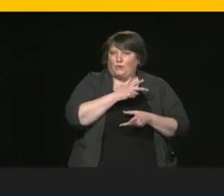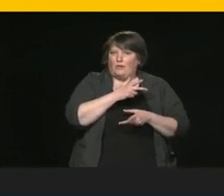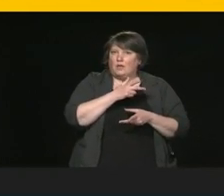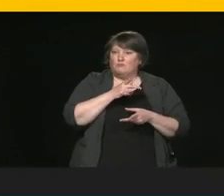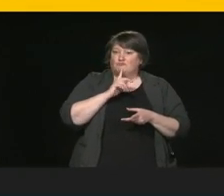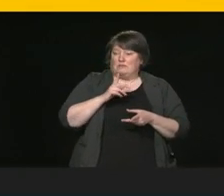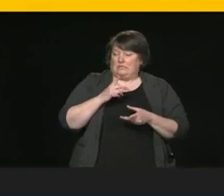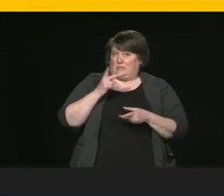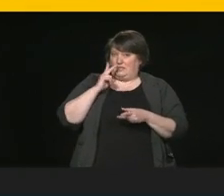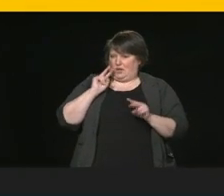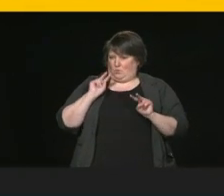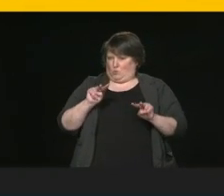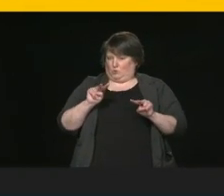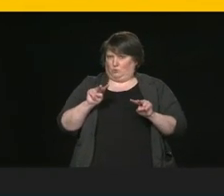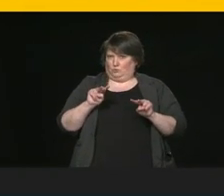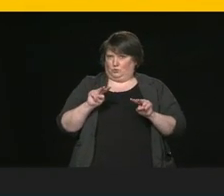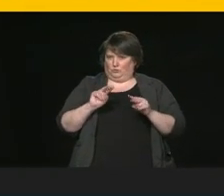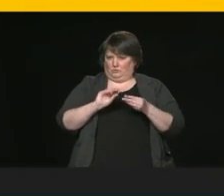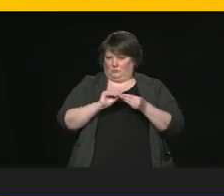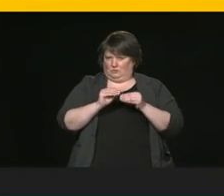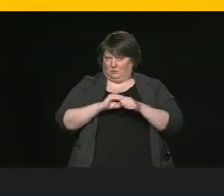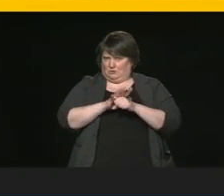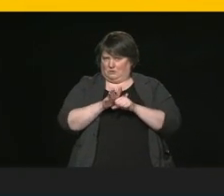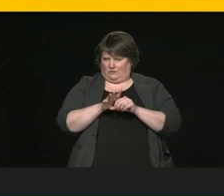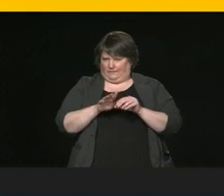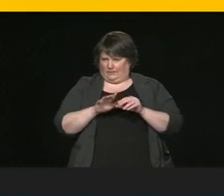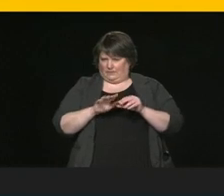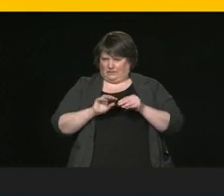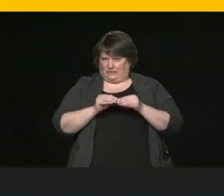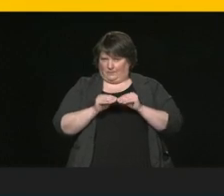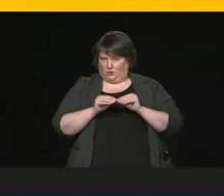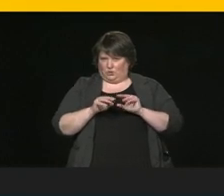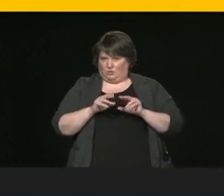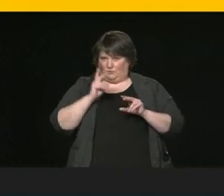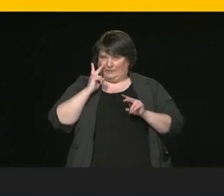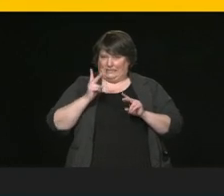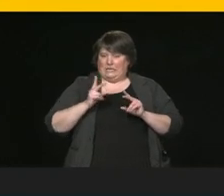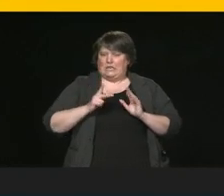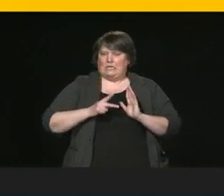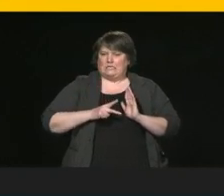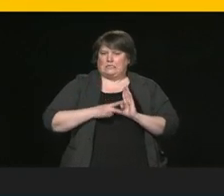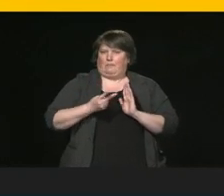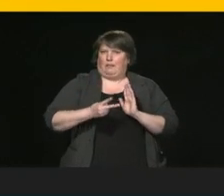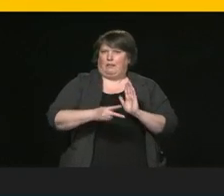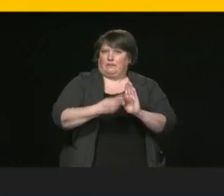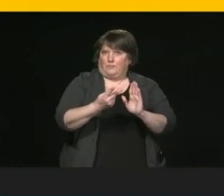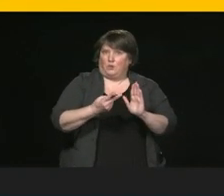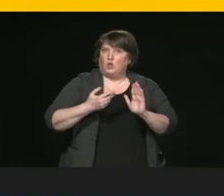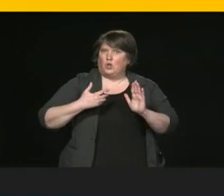AND DR. NJOO THEY'RE CAUTIOUSLY OPTIMISTIC WHEN THEY LOOK AT THE